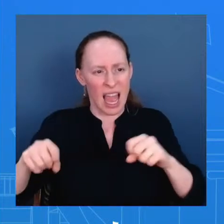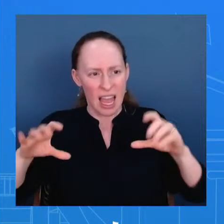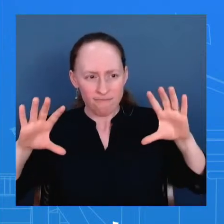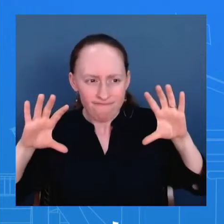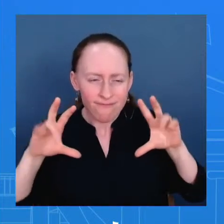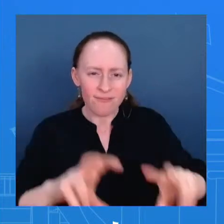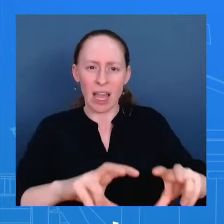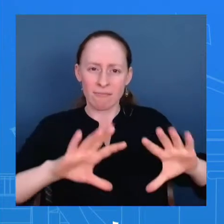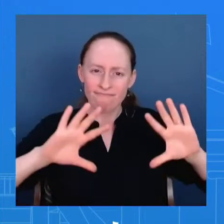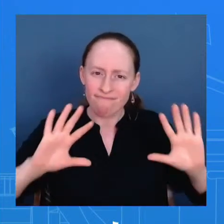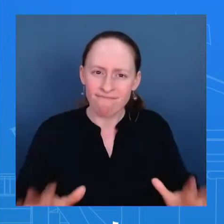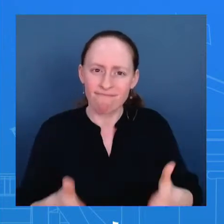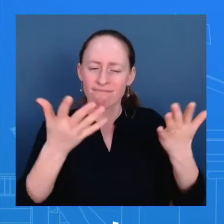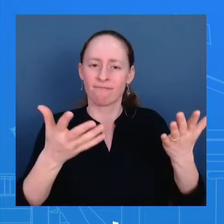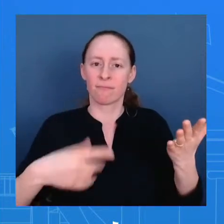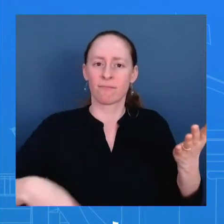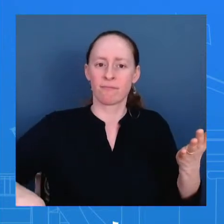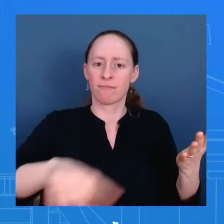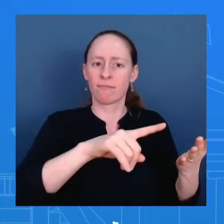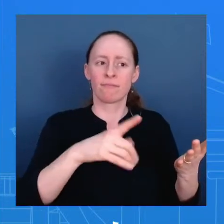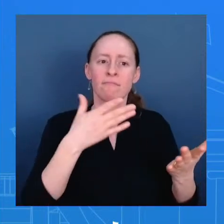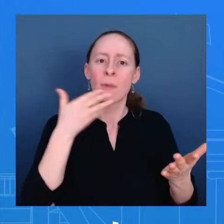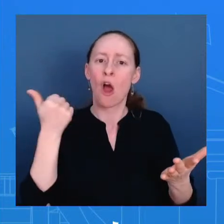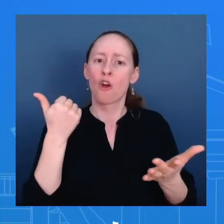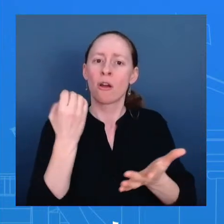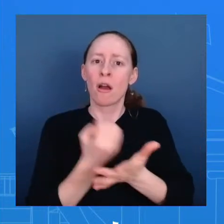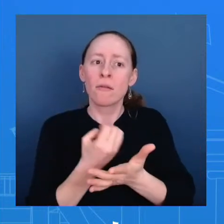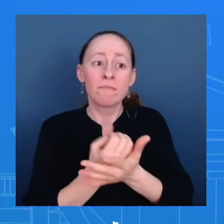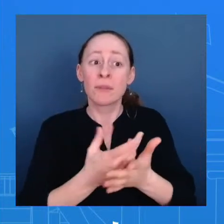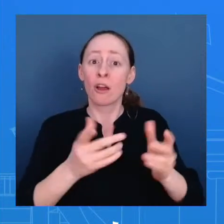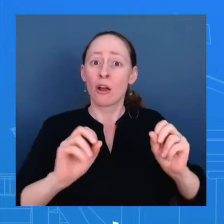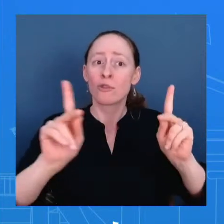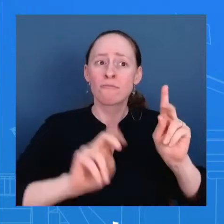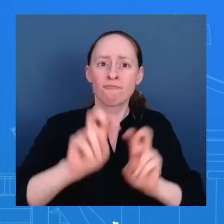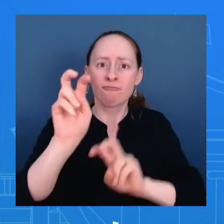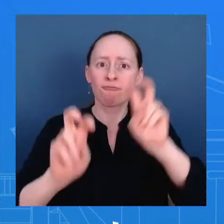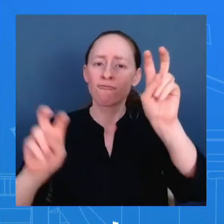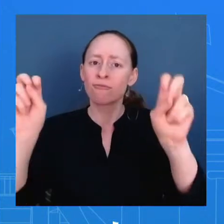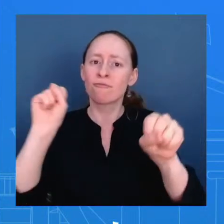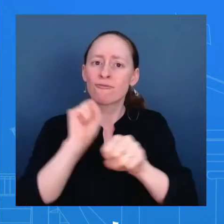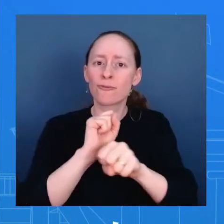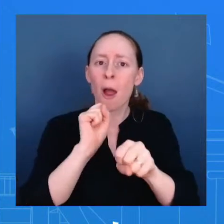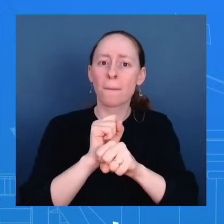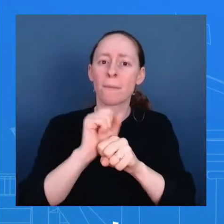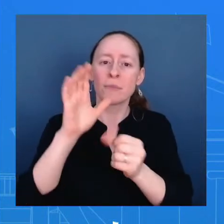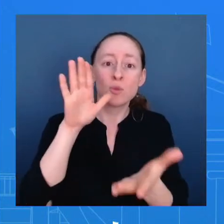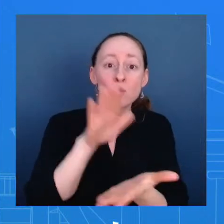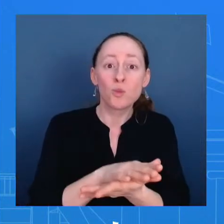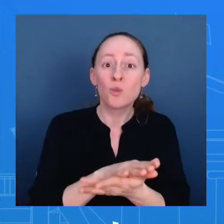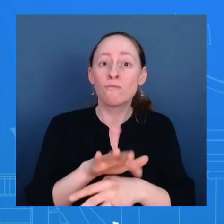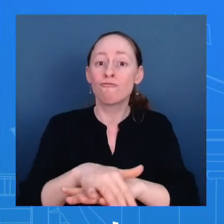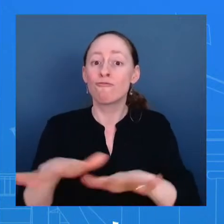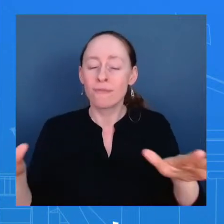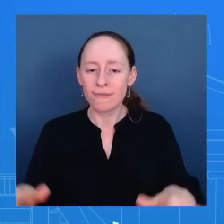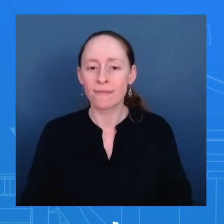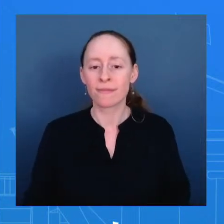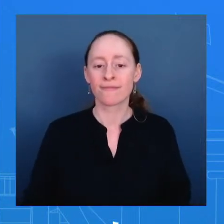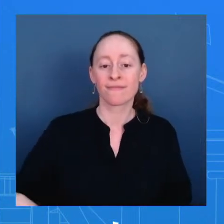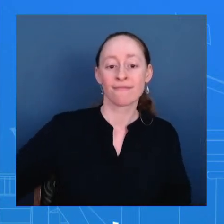since their first day in office. As a result of their leadership, Black household family wealth is up 60 percent; more than 2.5 million jobs have been created